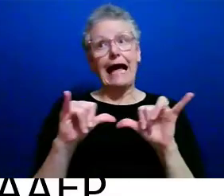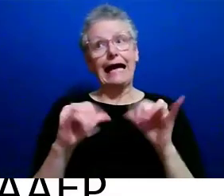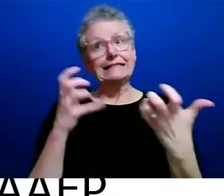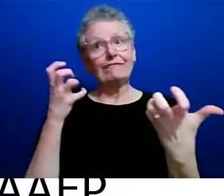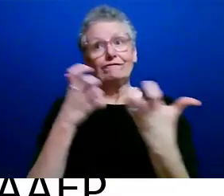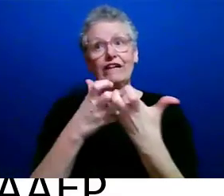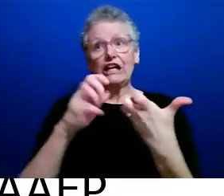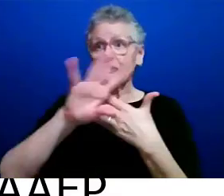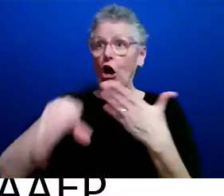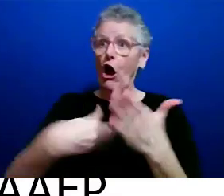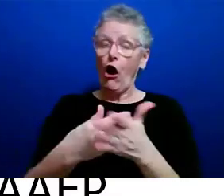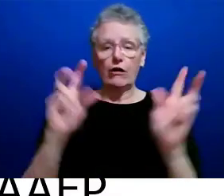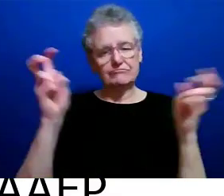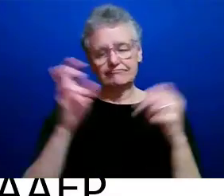Everything that is reported on